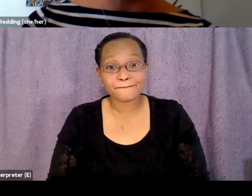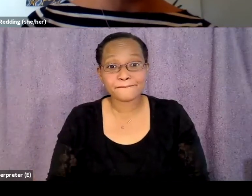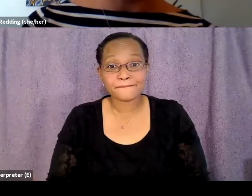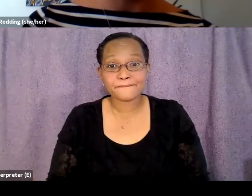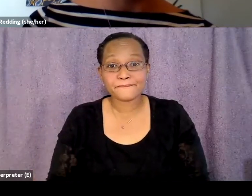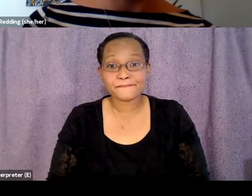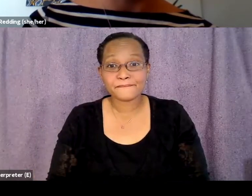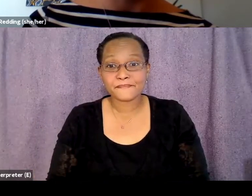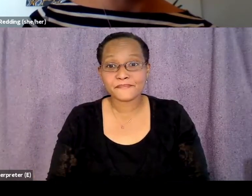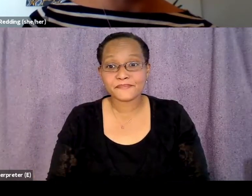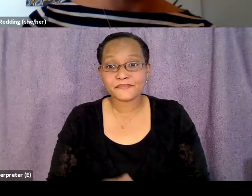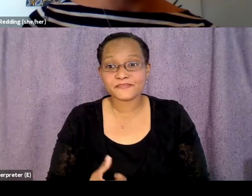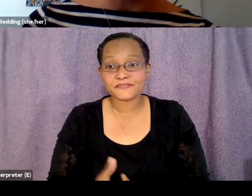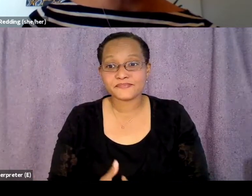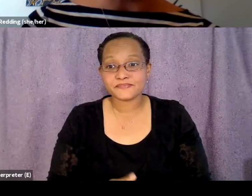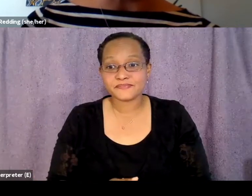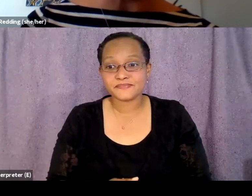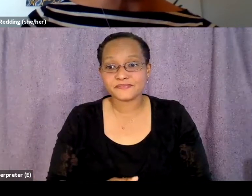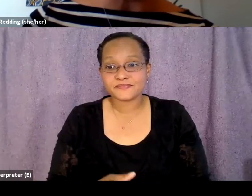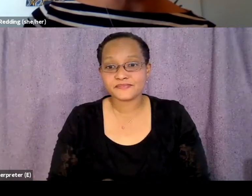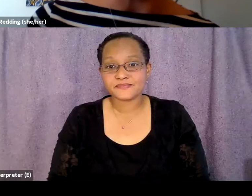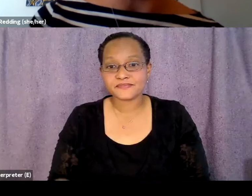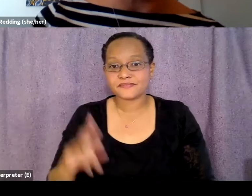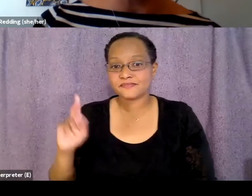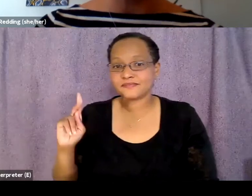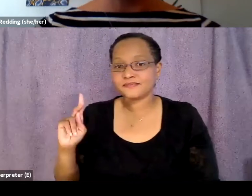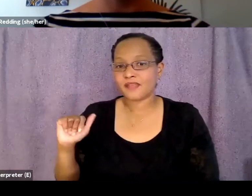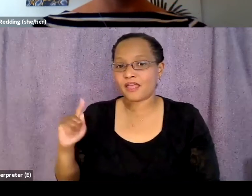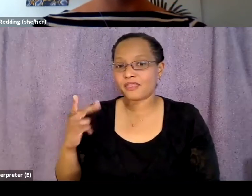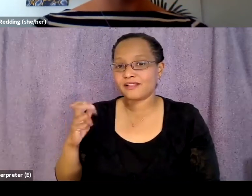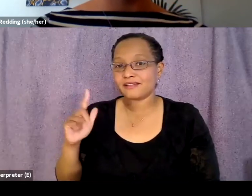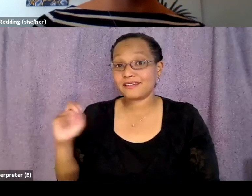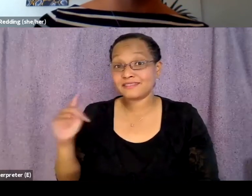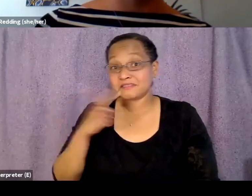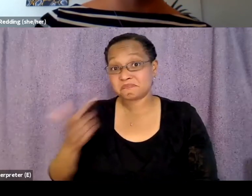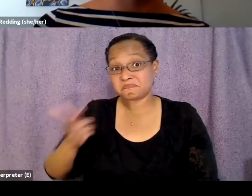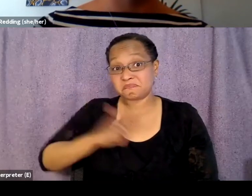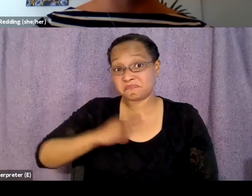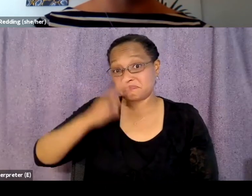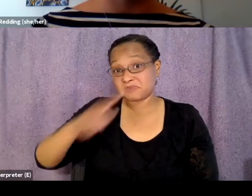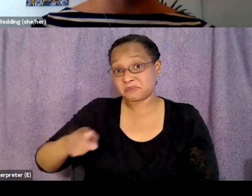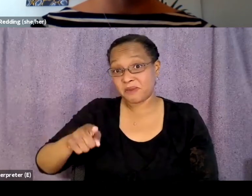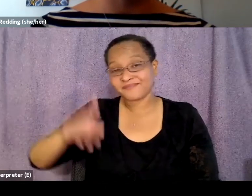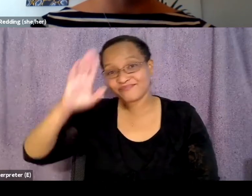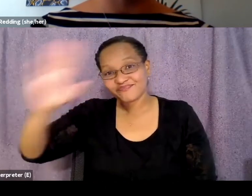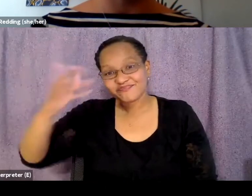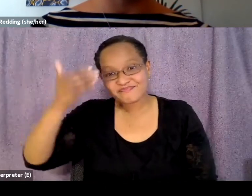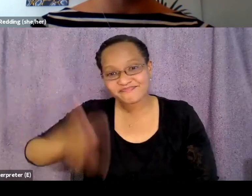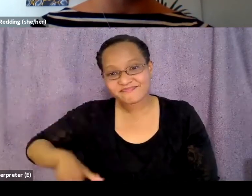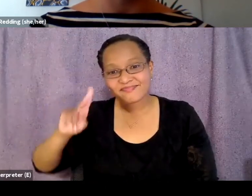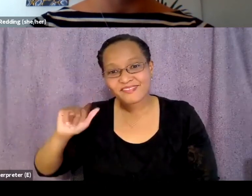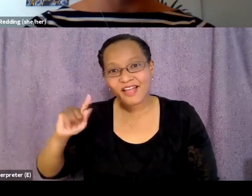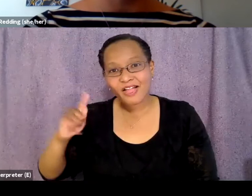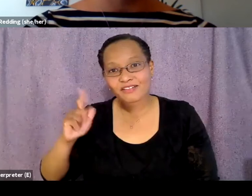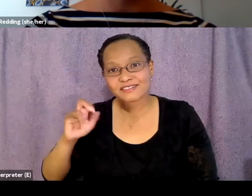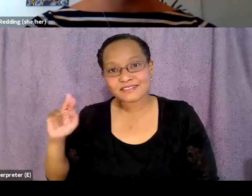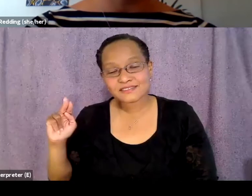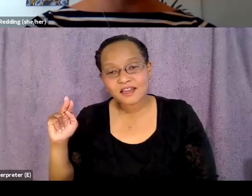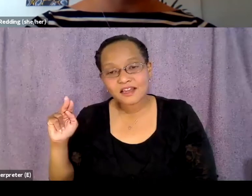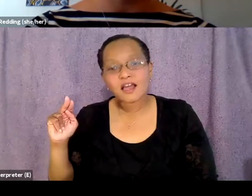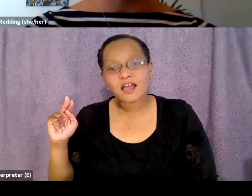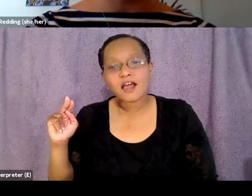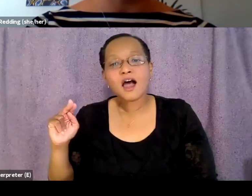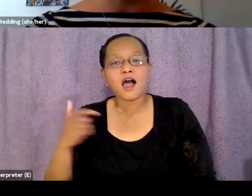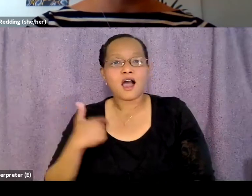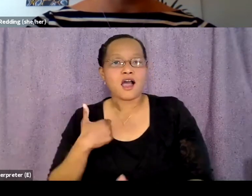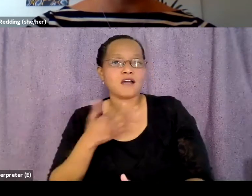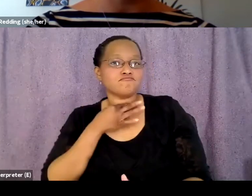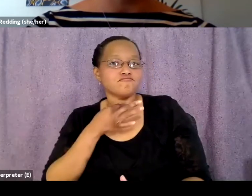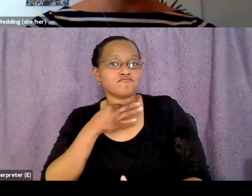Kathleen Simpson: Hi I'm I'm Kathleen, and so I wanted to know, or we wanted to know